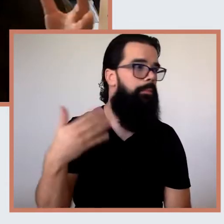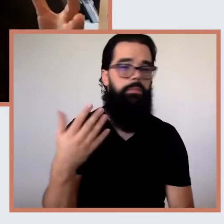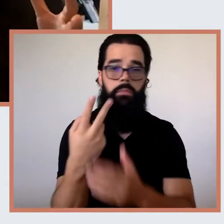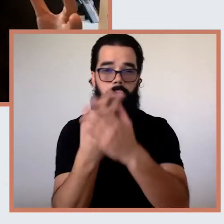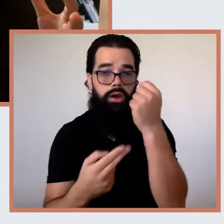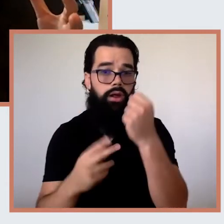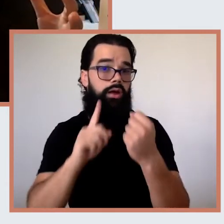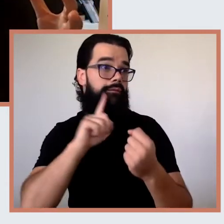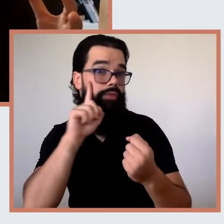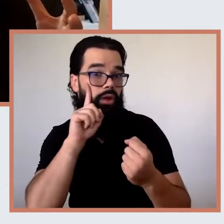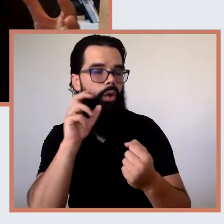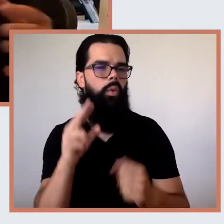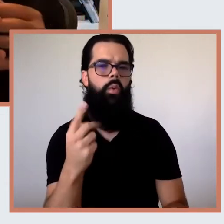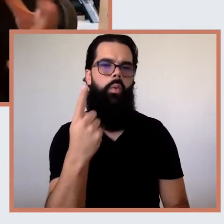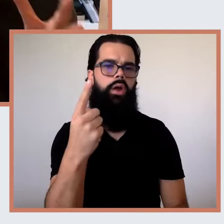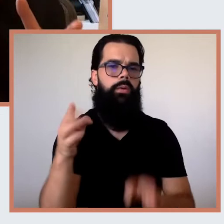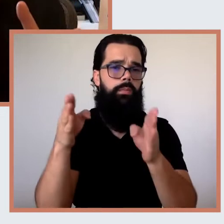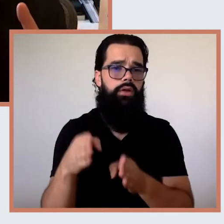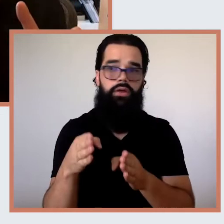one of whom, whether one or whether both are deaf,